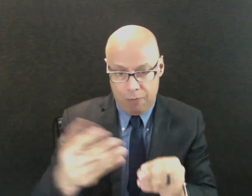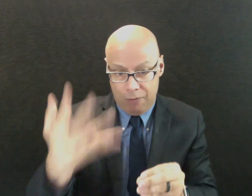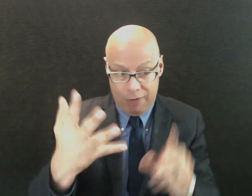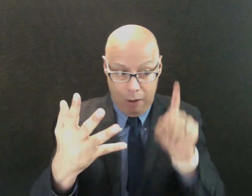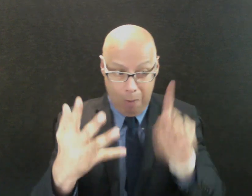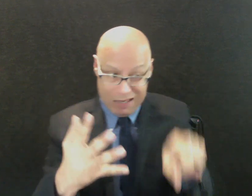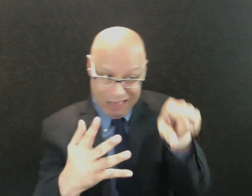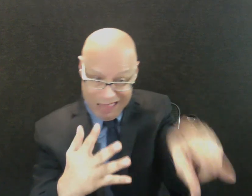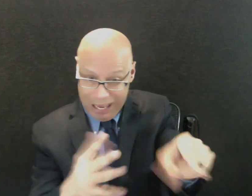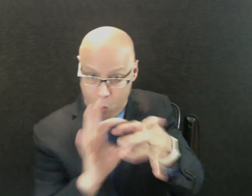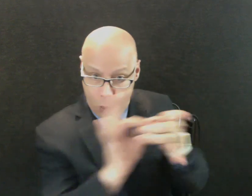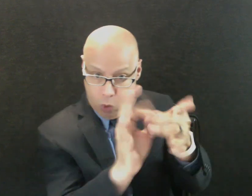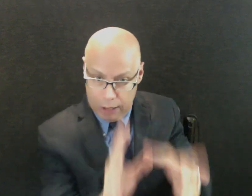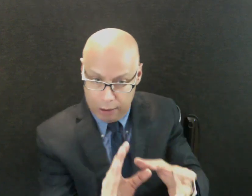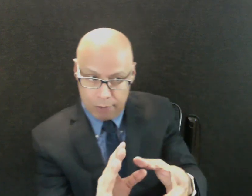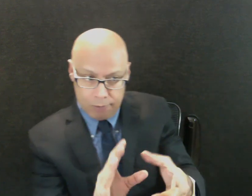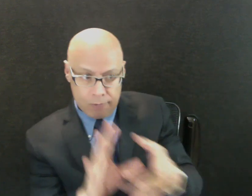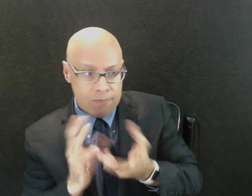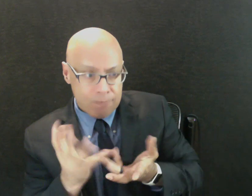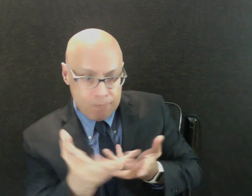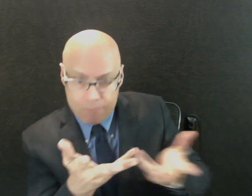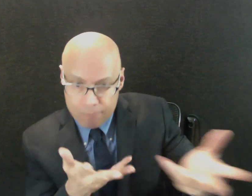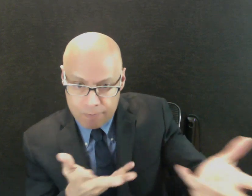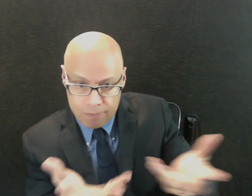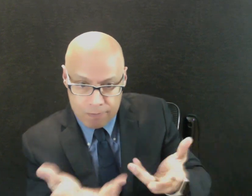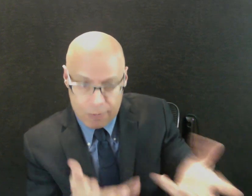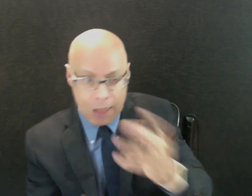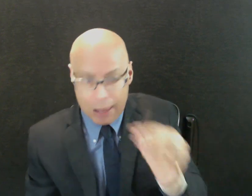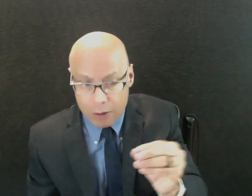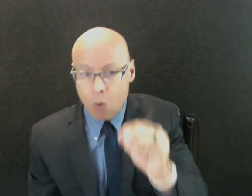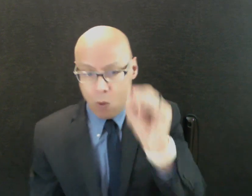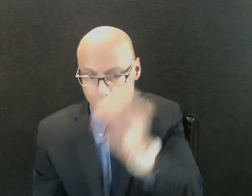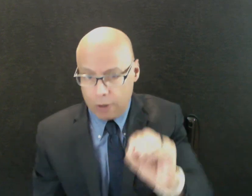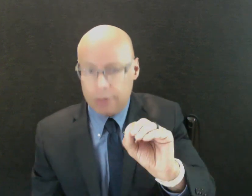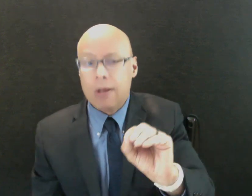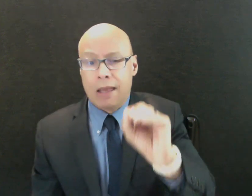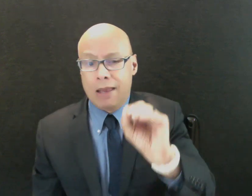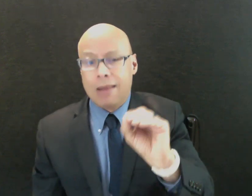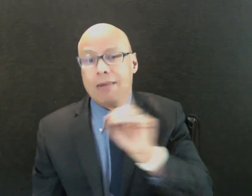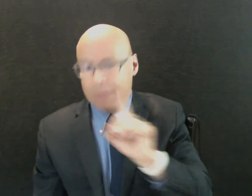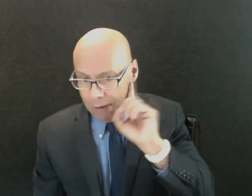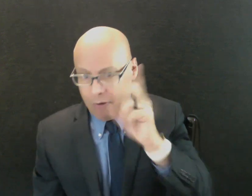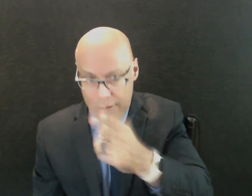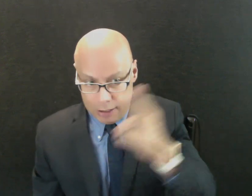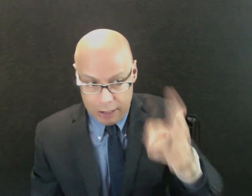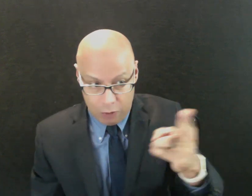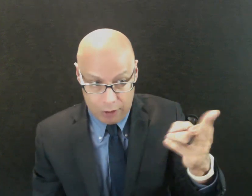coordinator and Oregon Deaf and Hard of Hearing services program during the rule making process.